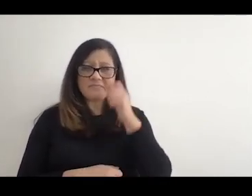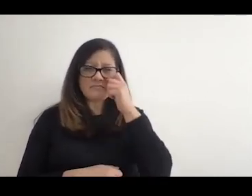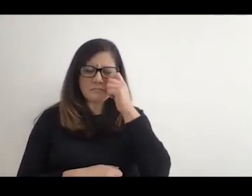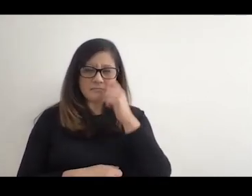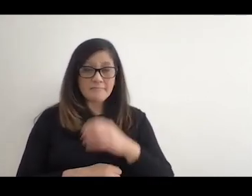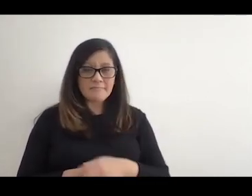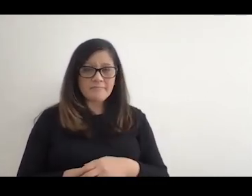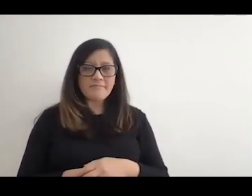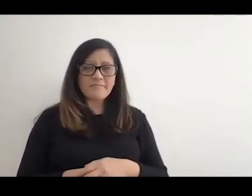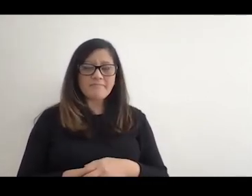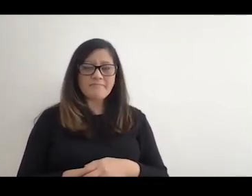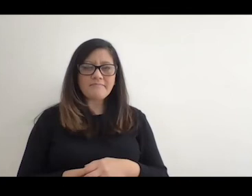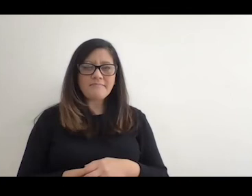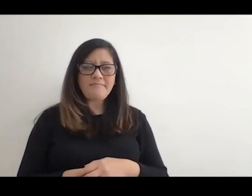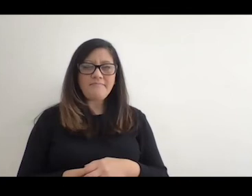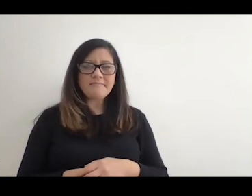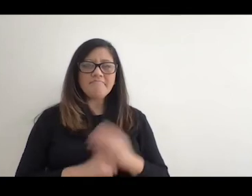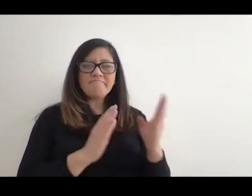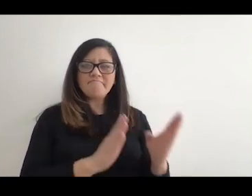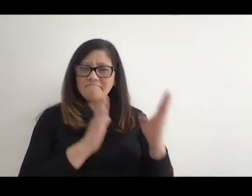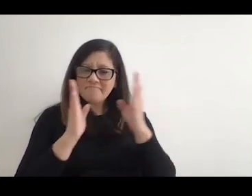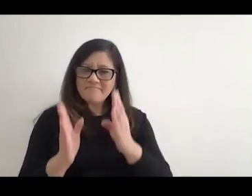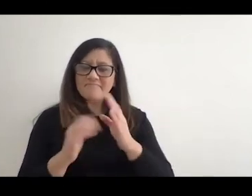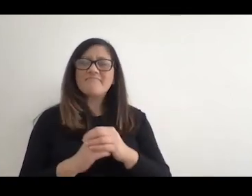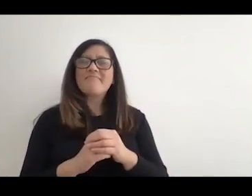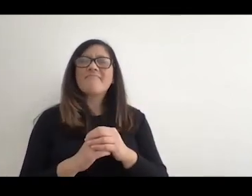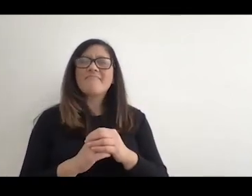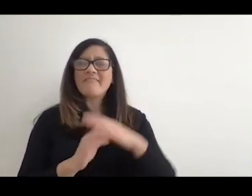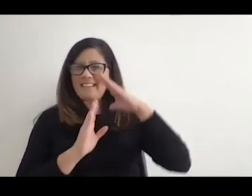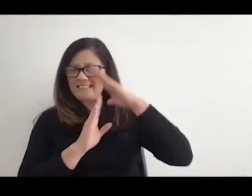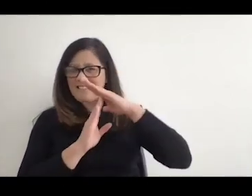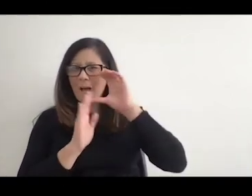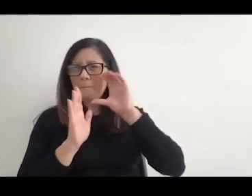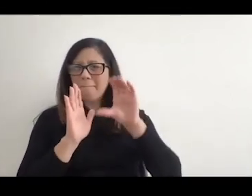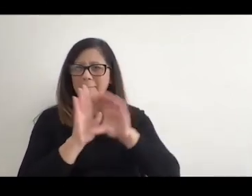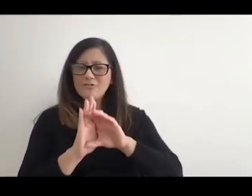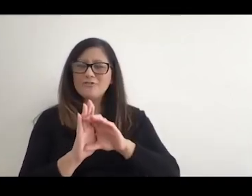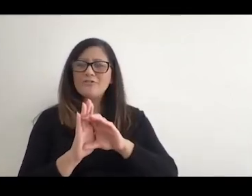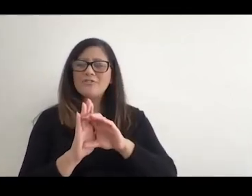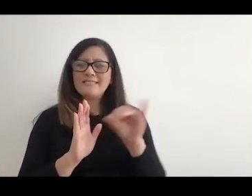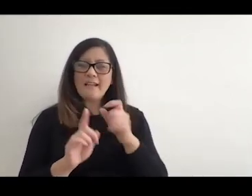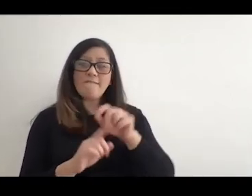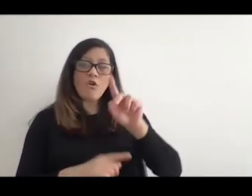Alright, so another look from Kohl's. Wider openings at the shoulders to